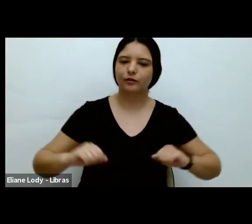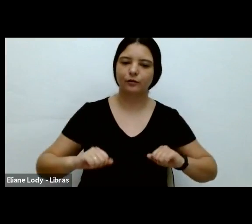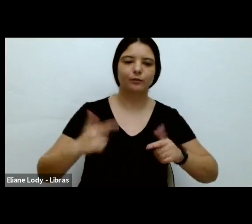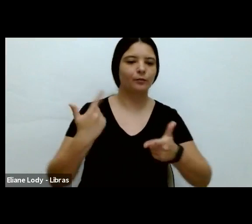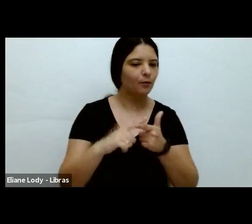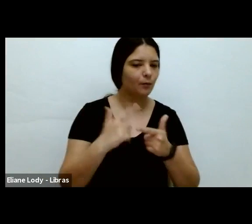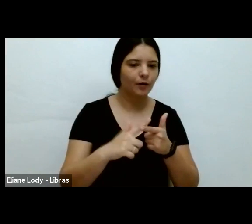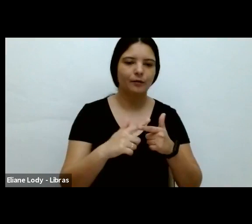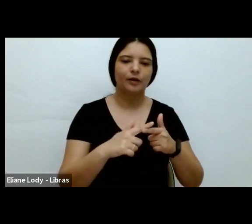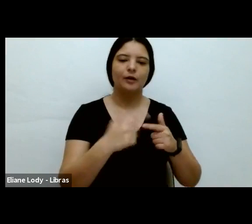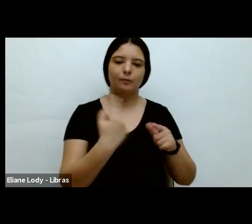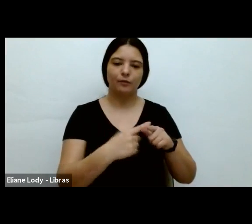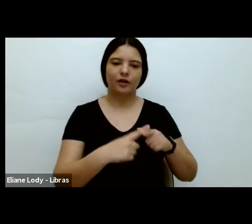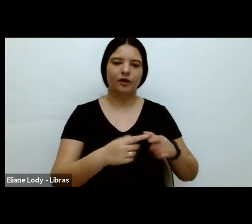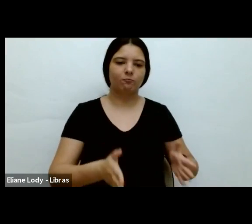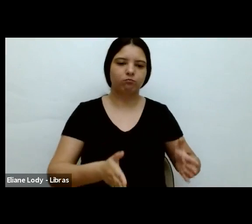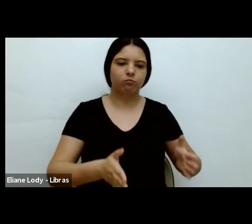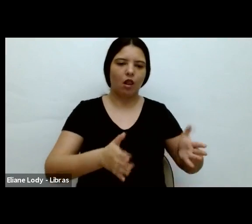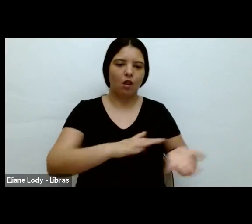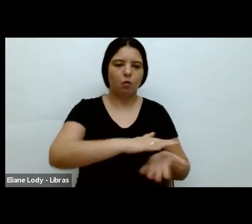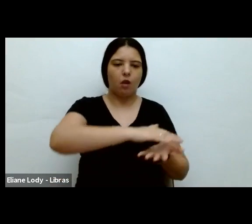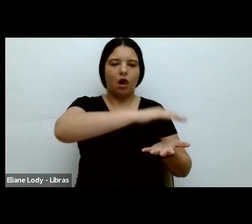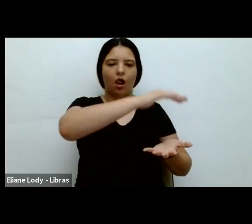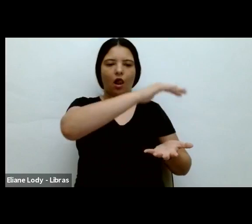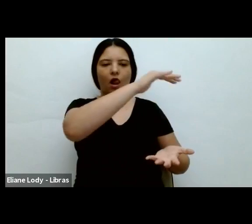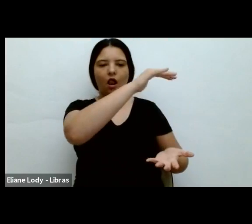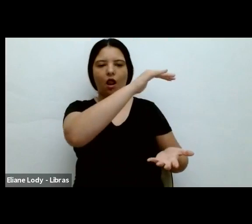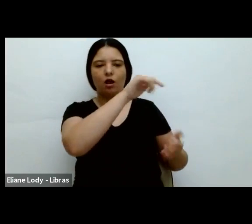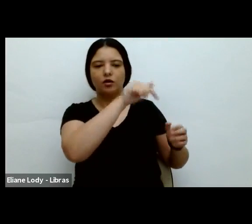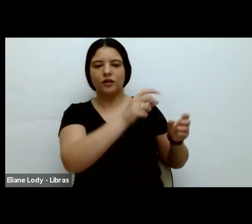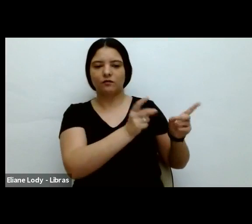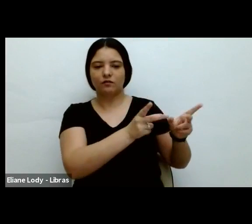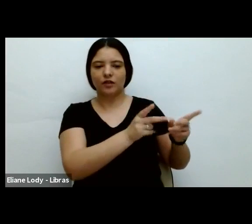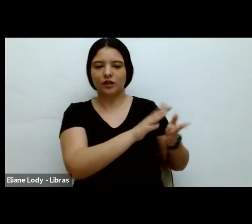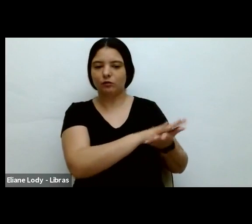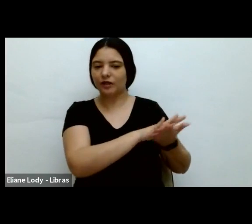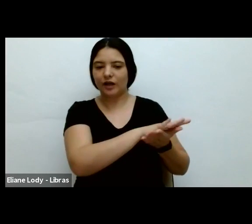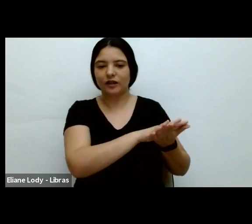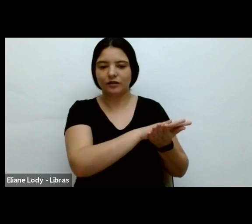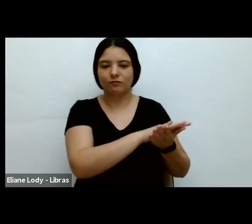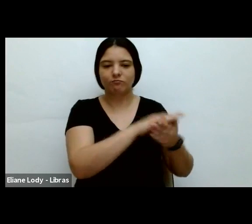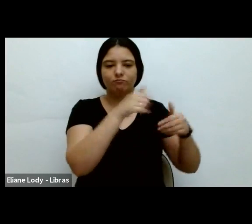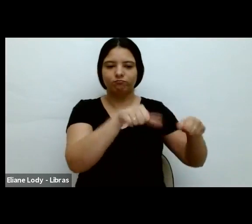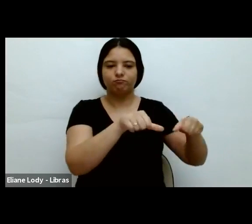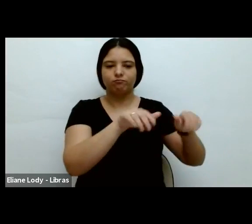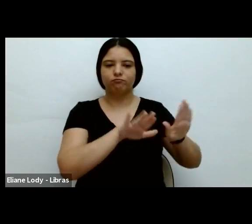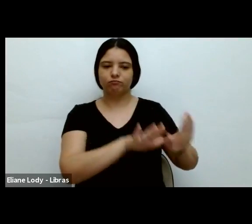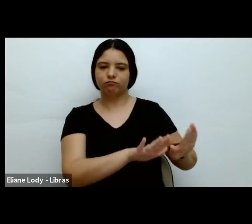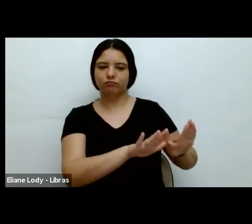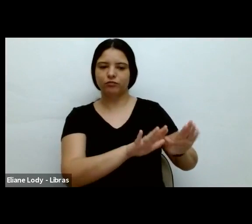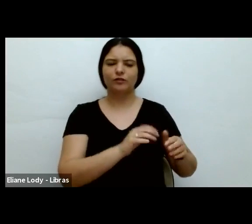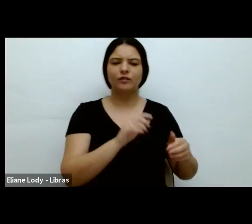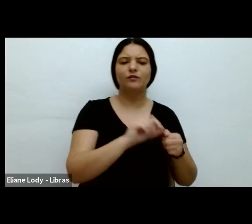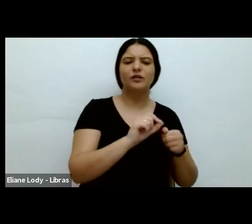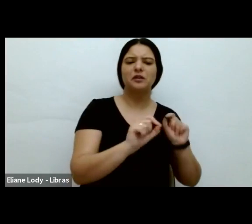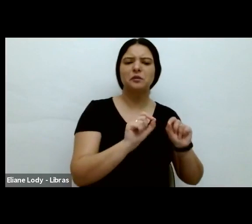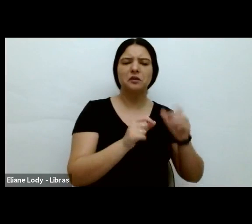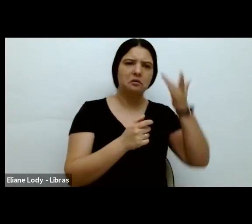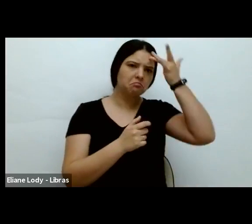material. And when will be popping And when will the poppy